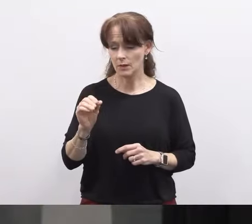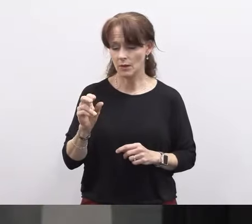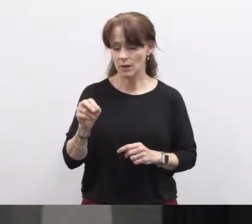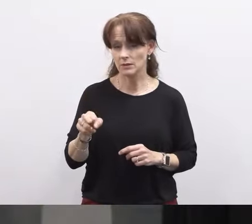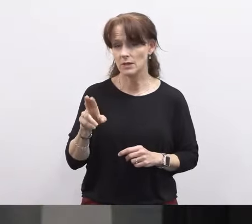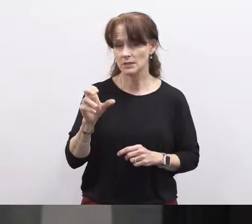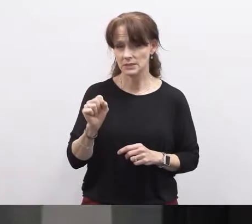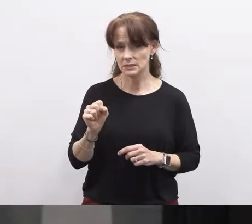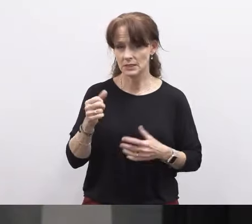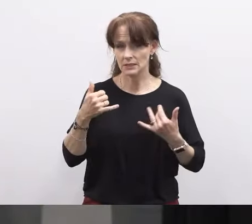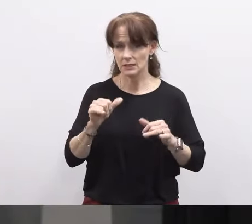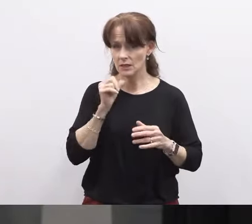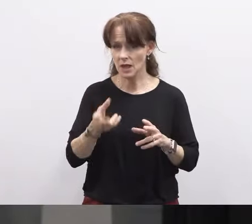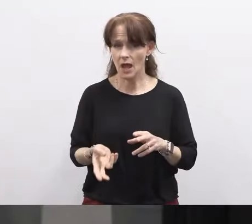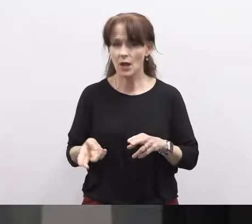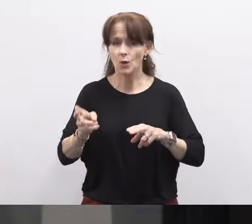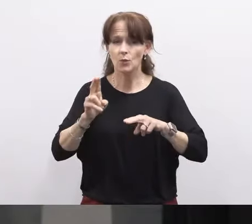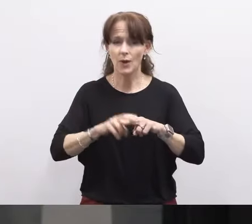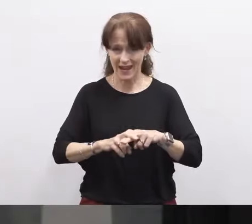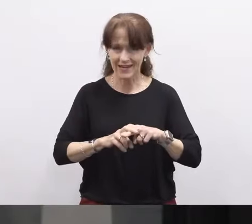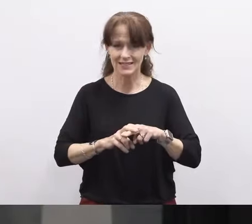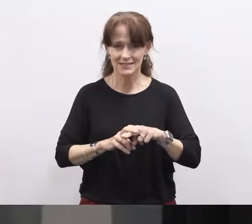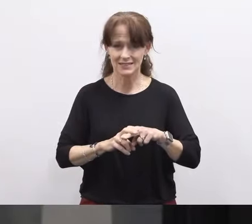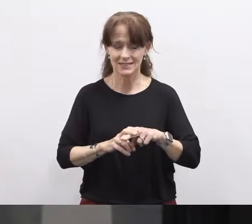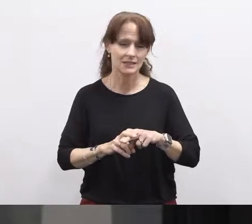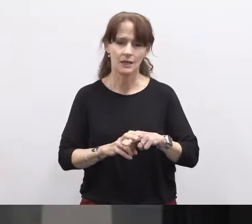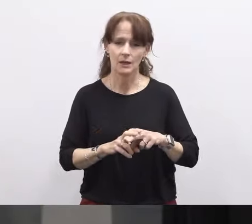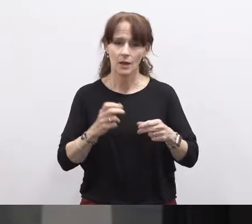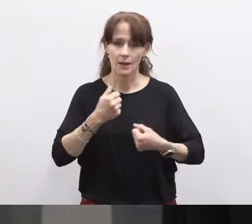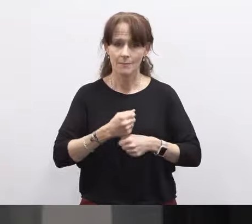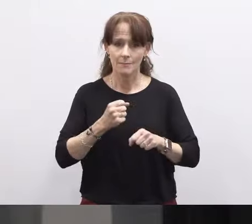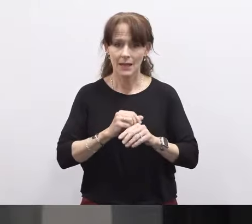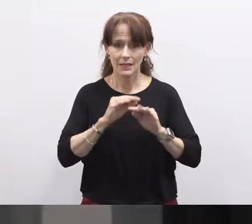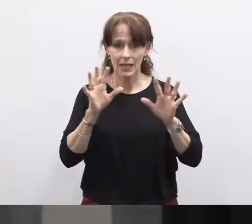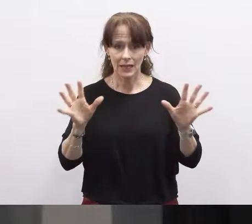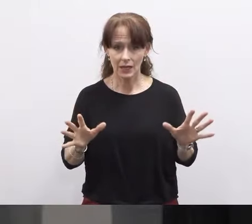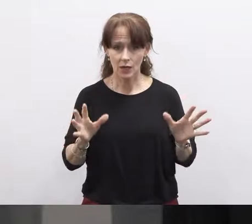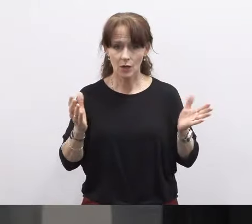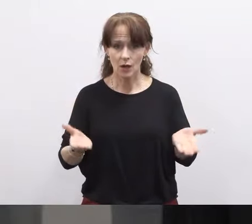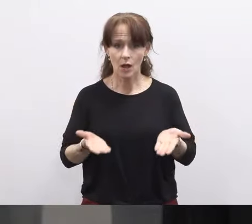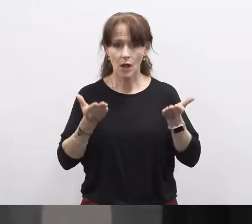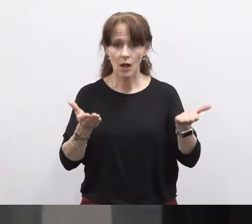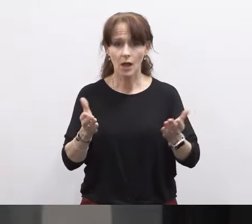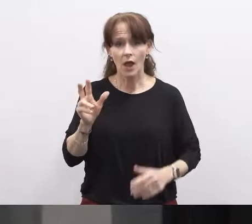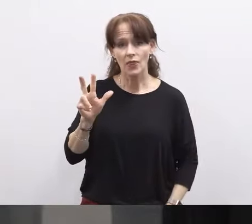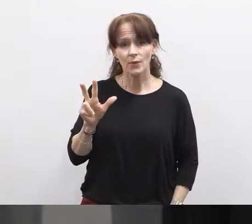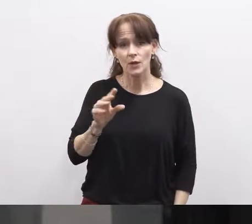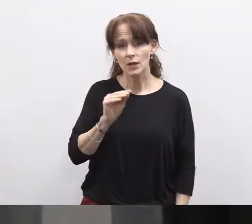that's still not a raise. So again, we would like to make it clear, we've only been offered a 3%.